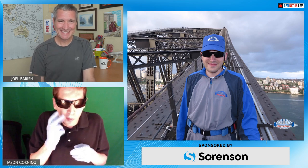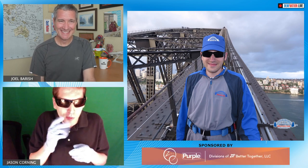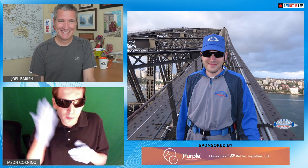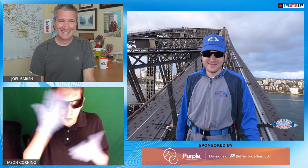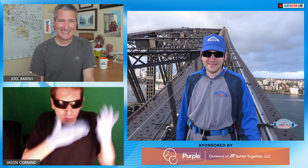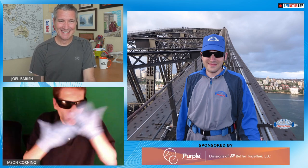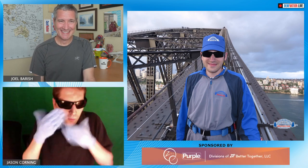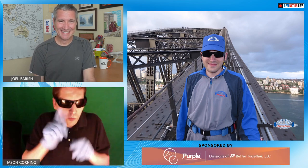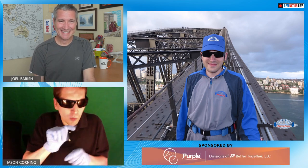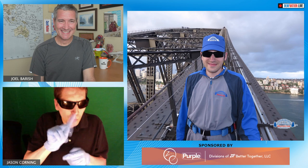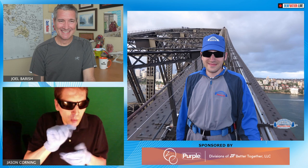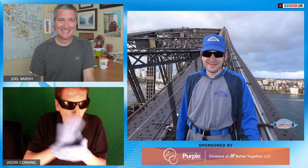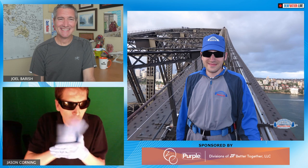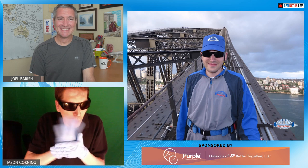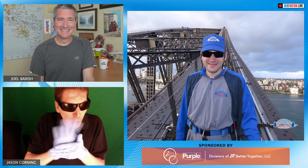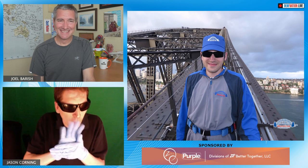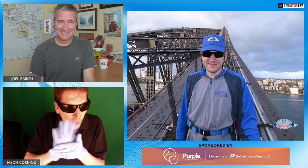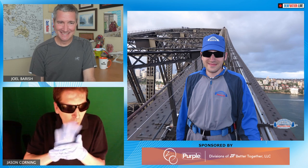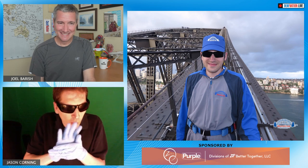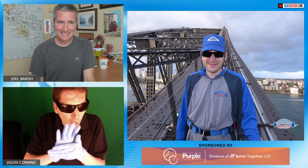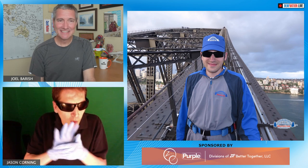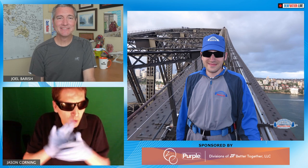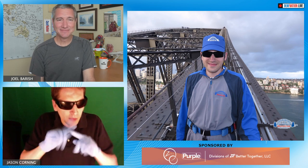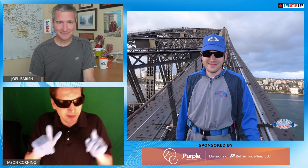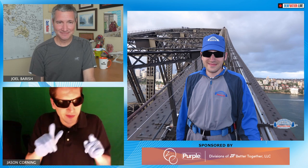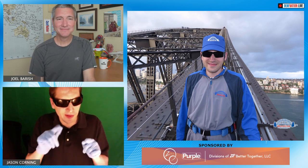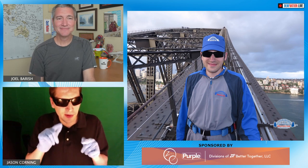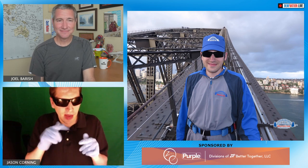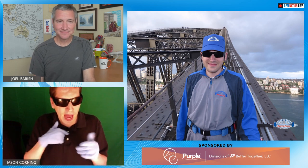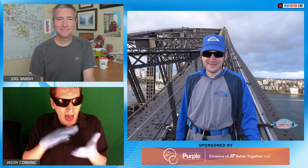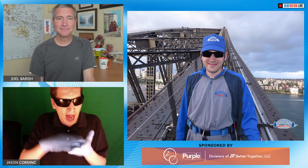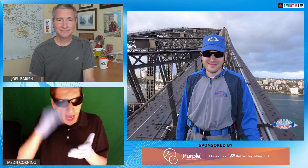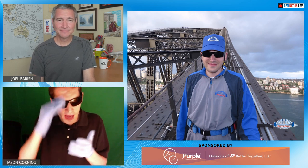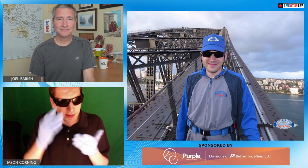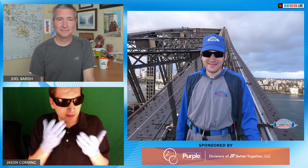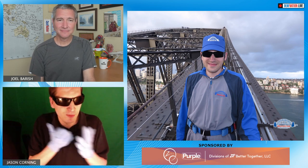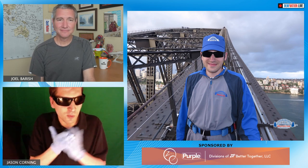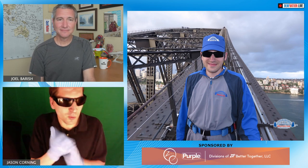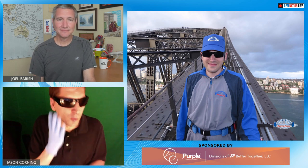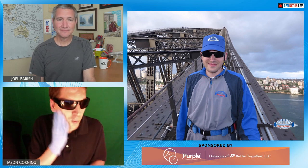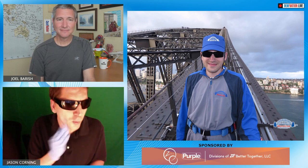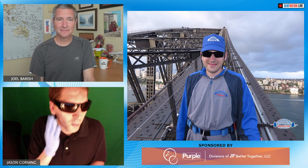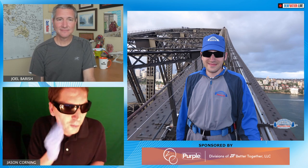Much deafblind miss out a lot of information from movie we learn through experience.